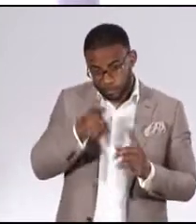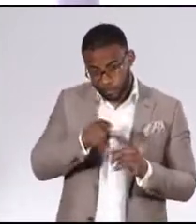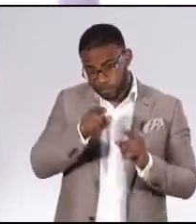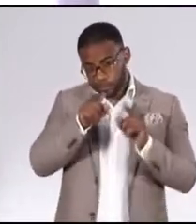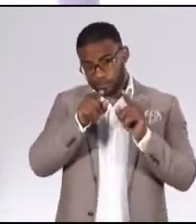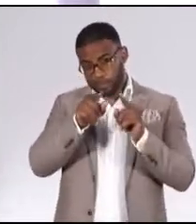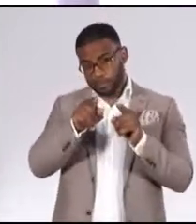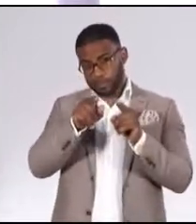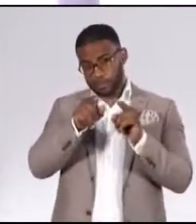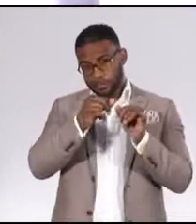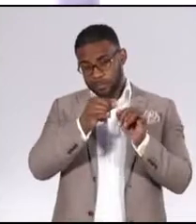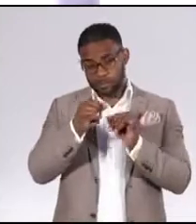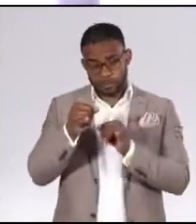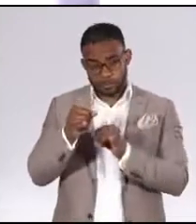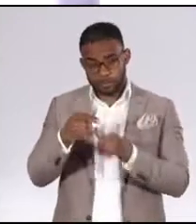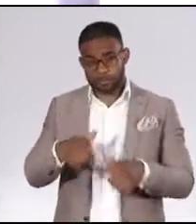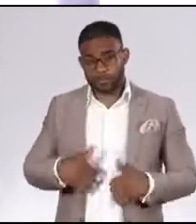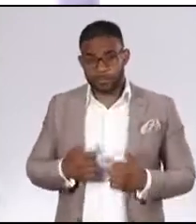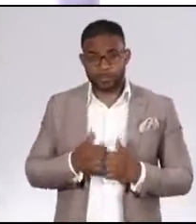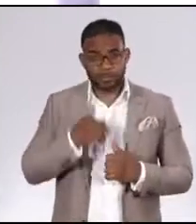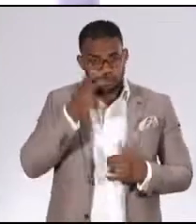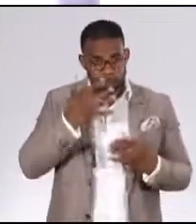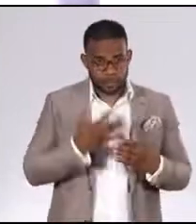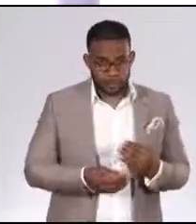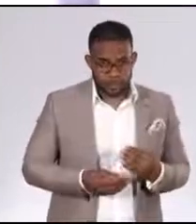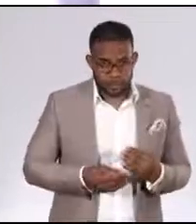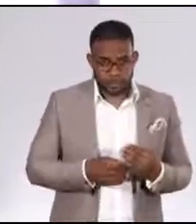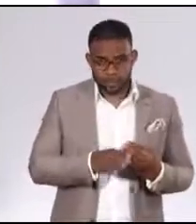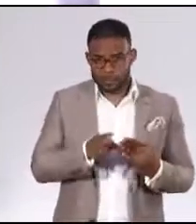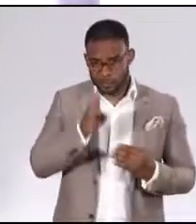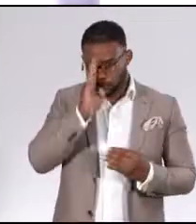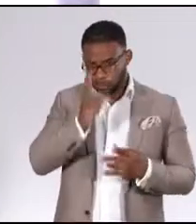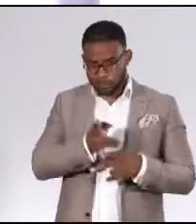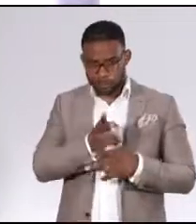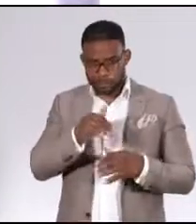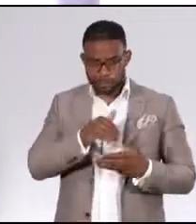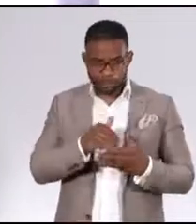individuals living with hearing loss and their direct care partners and care givers.